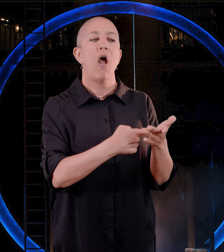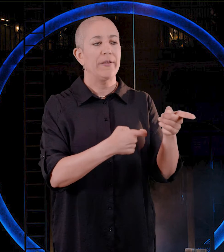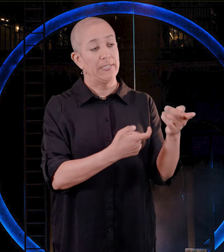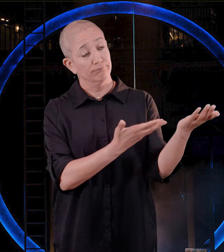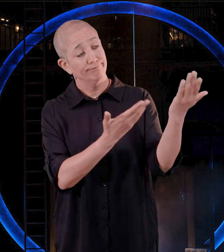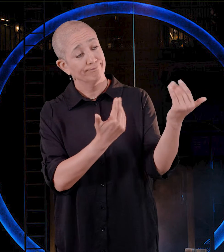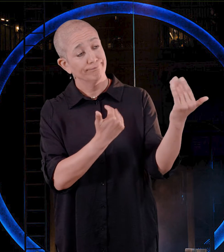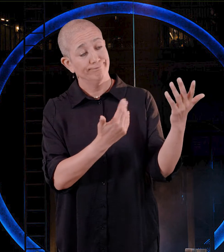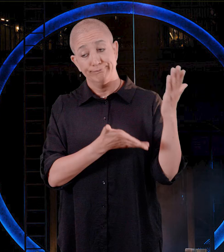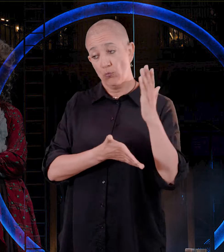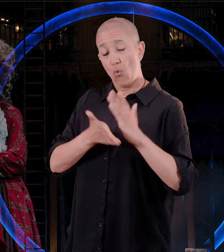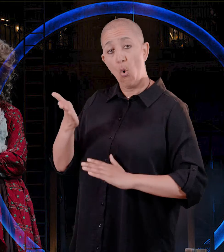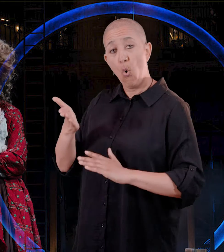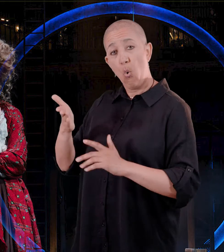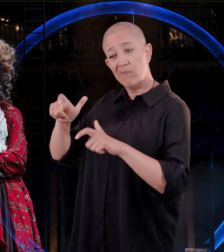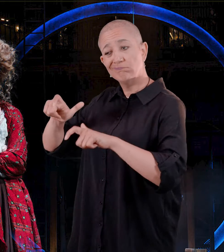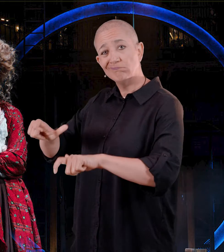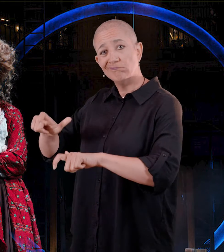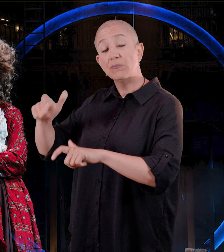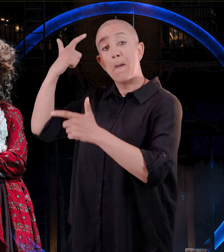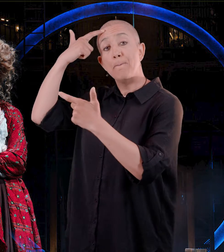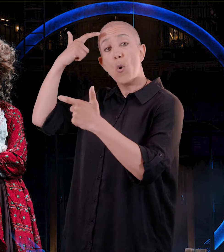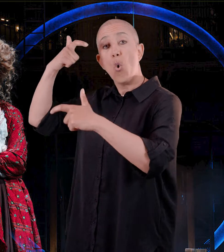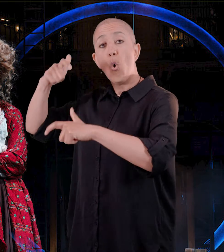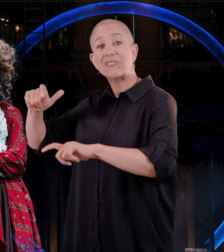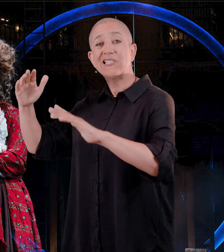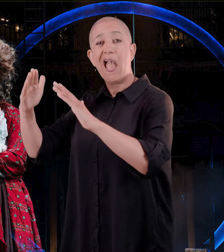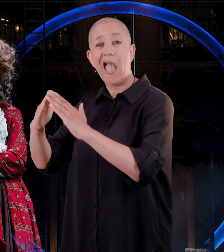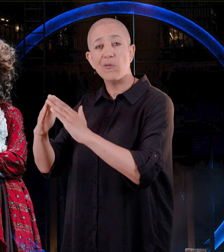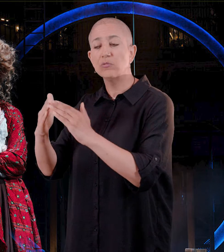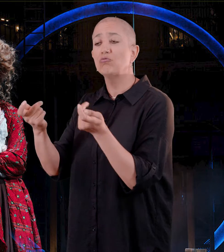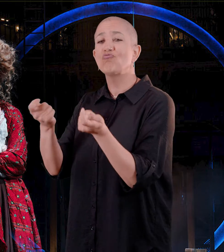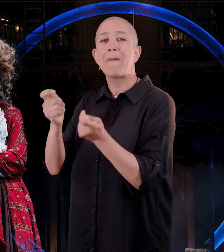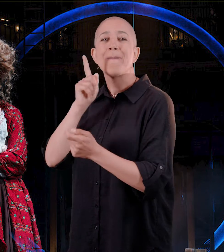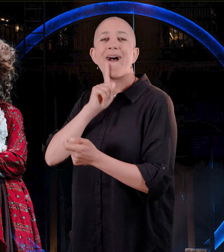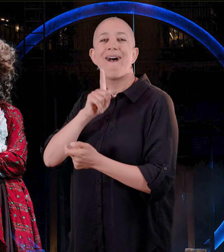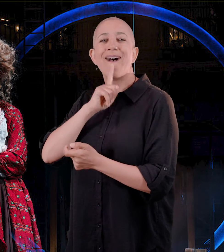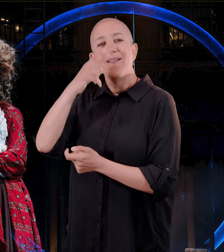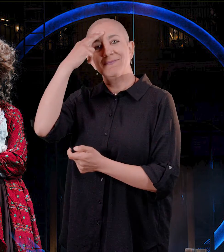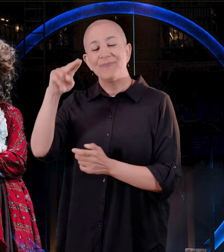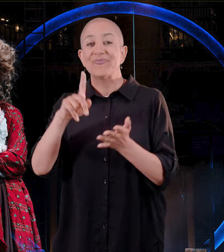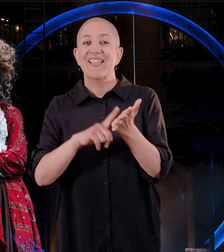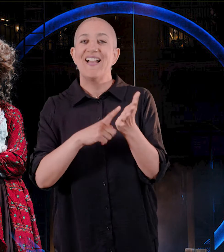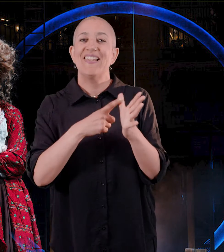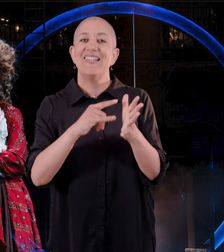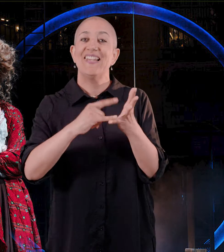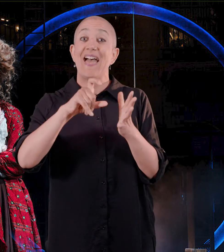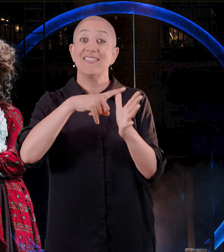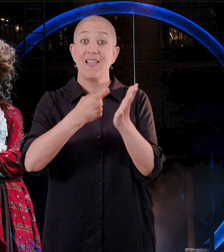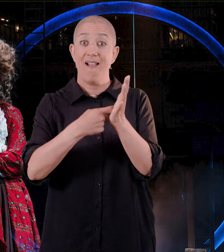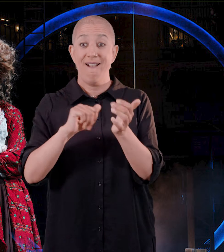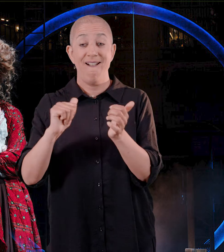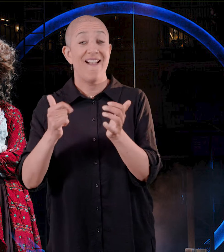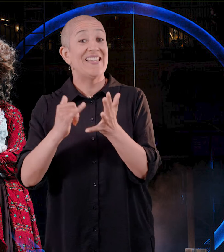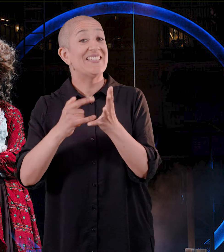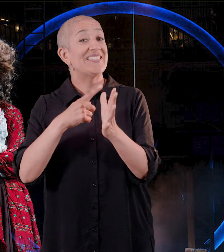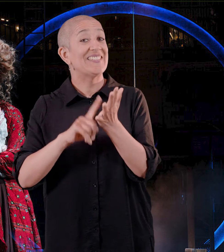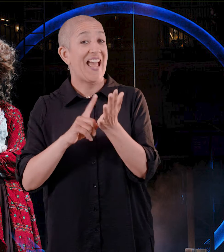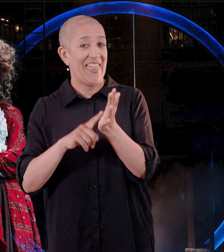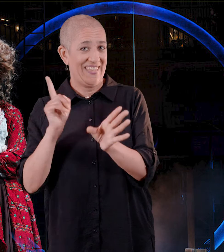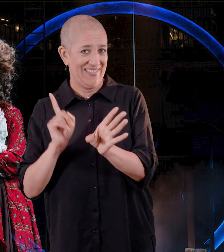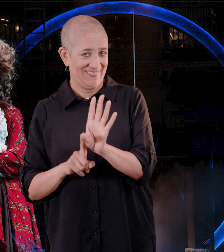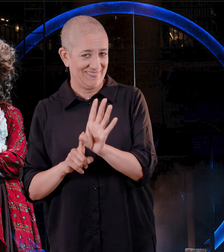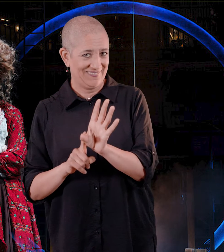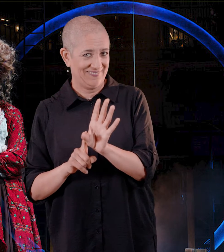run by a woman called Lascar Sally.